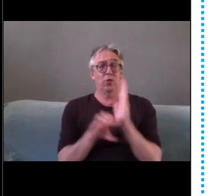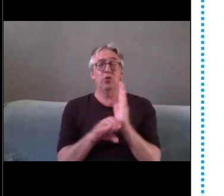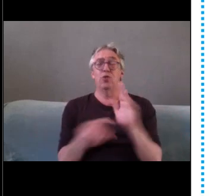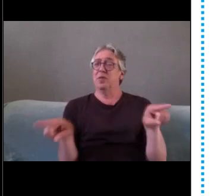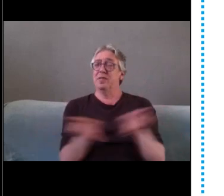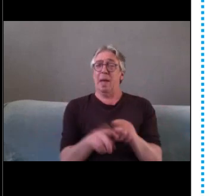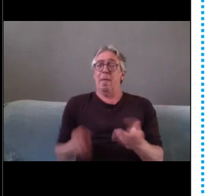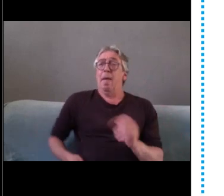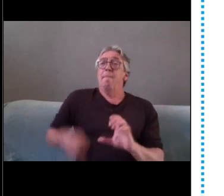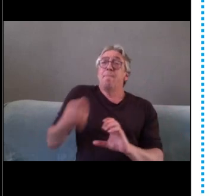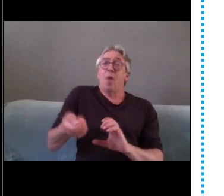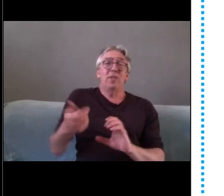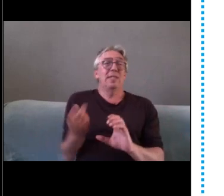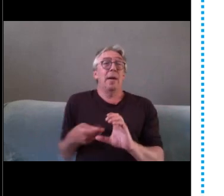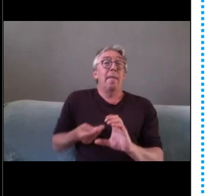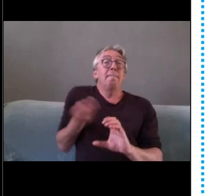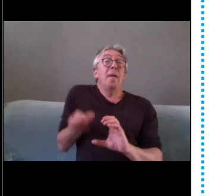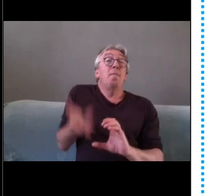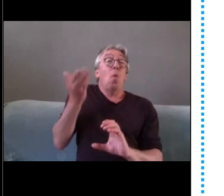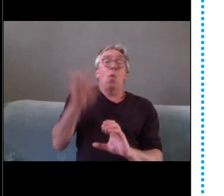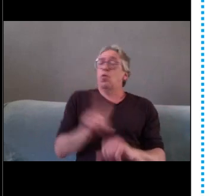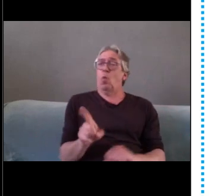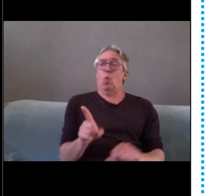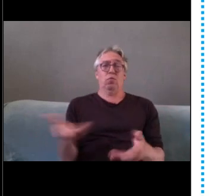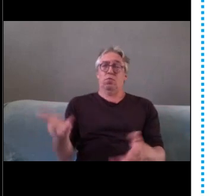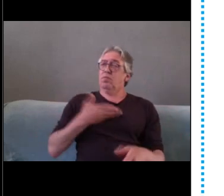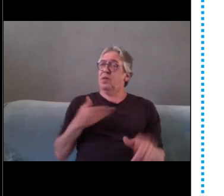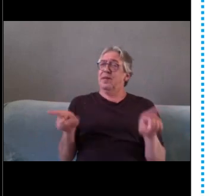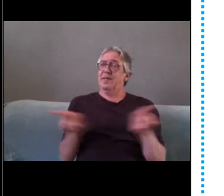tariffs and quality of service, as those offered to other consumers